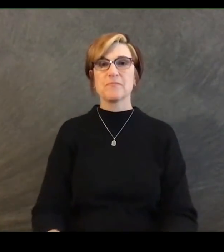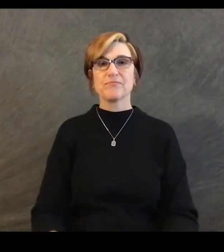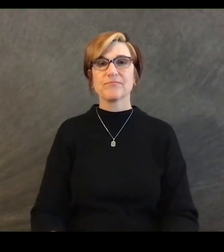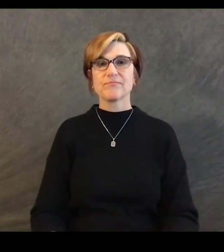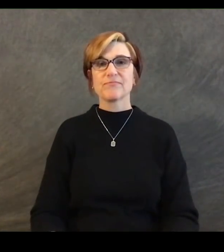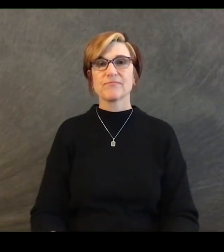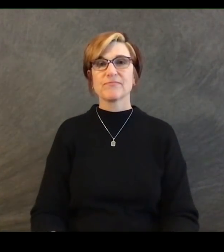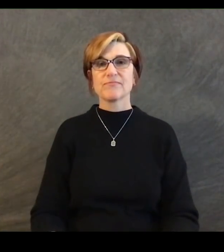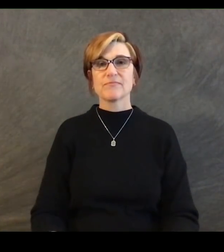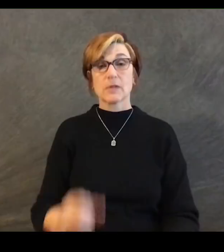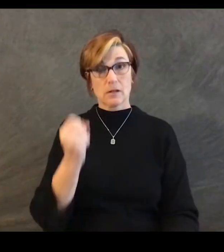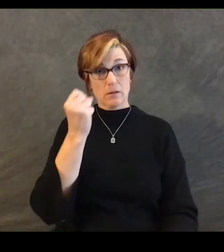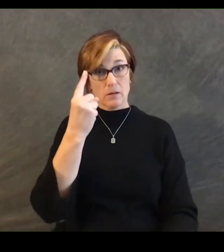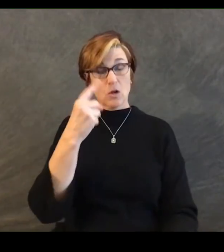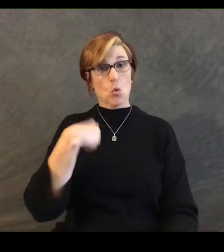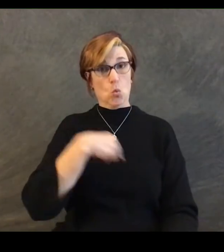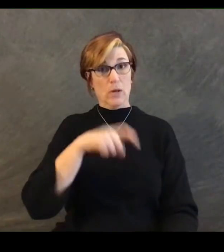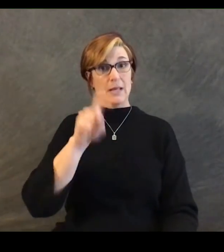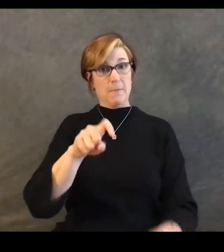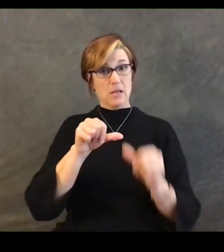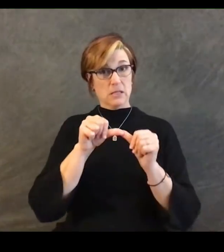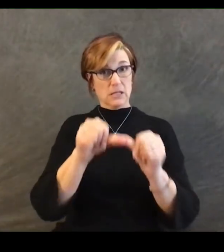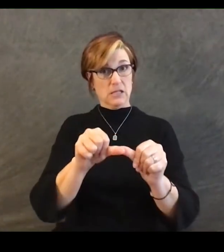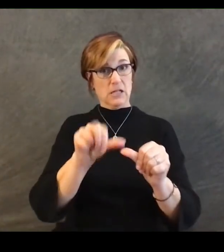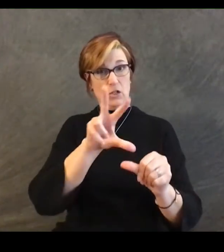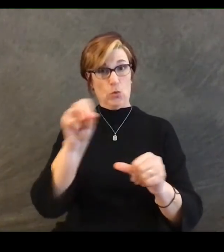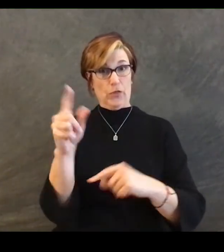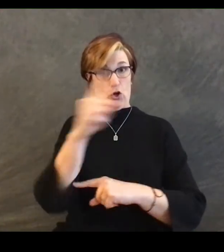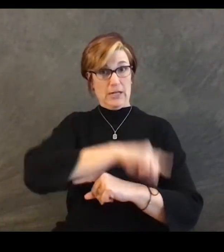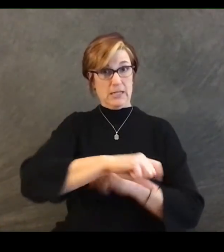days anything could change next slide please